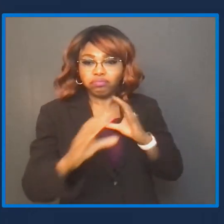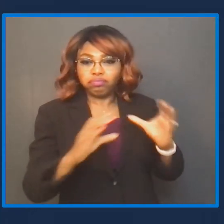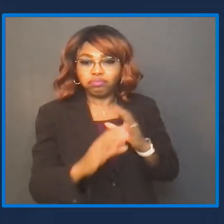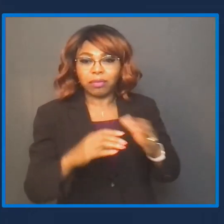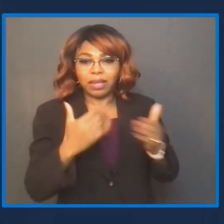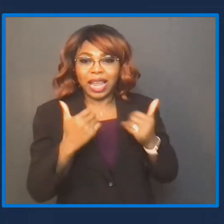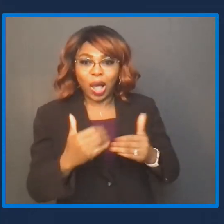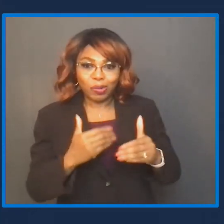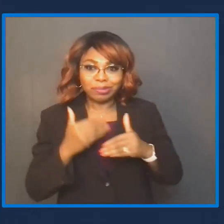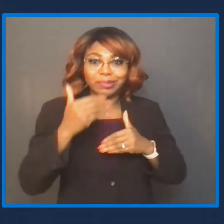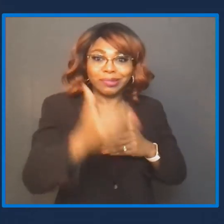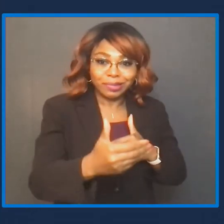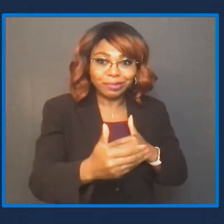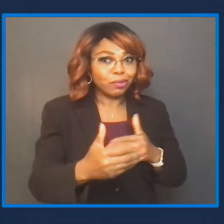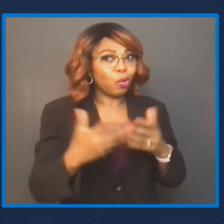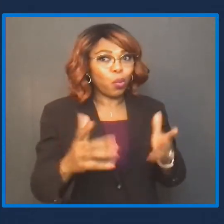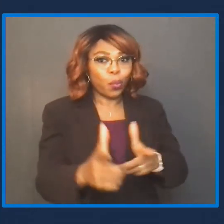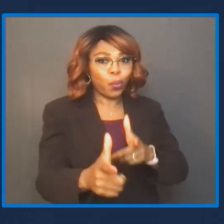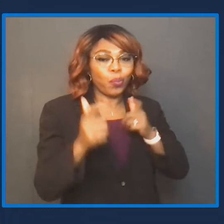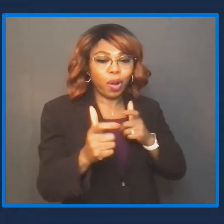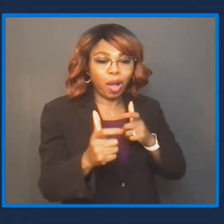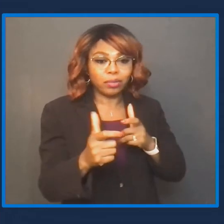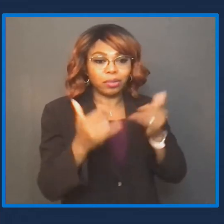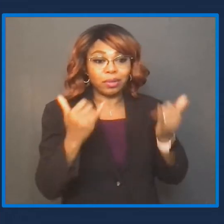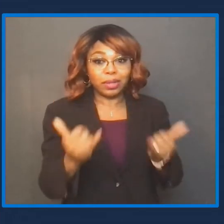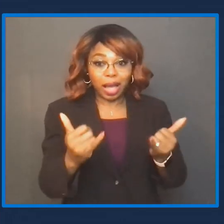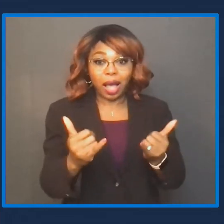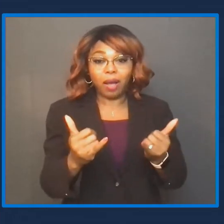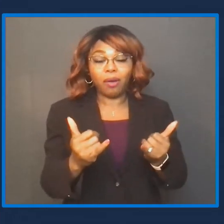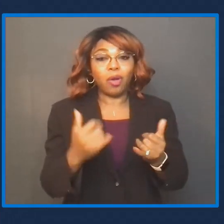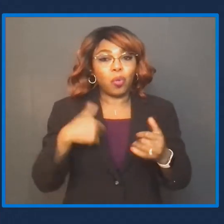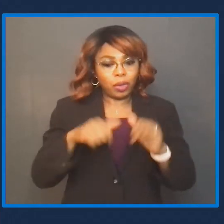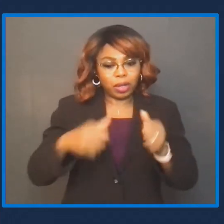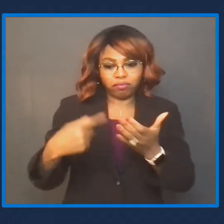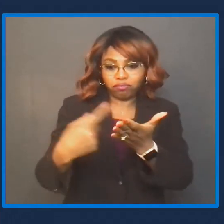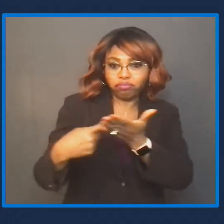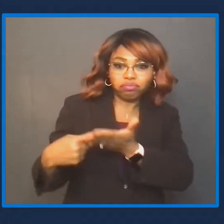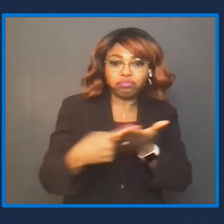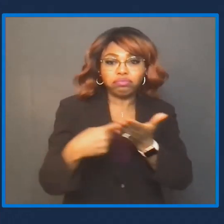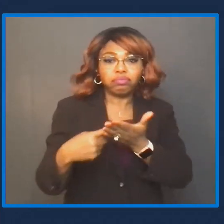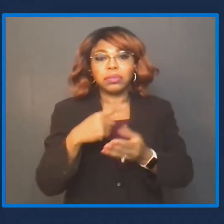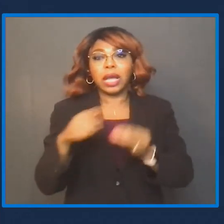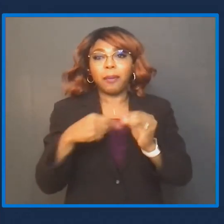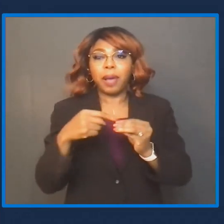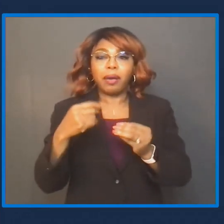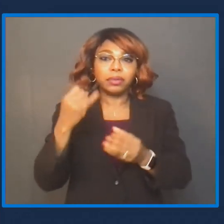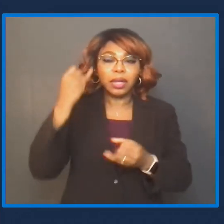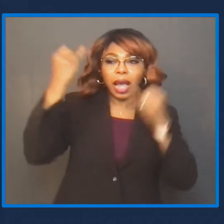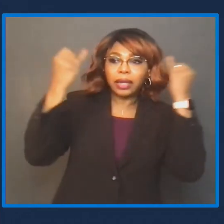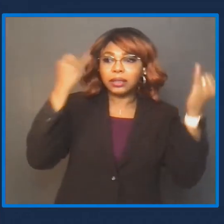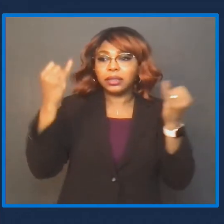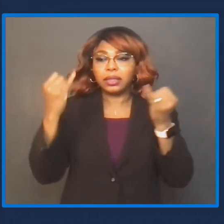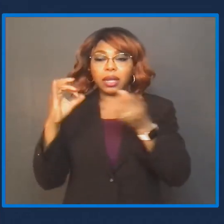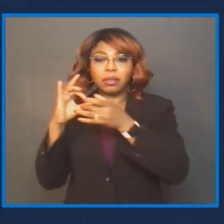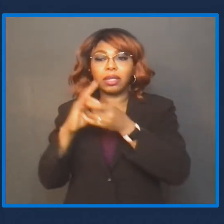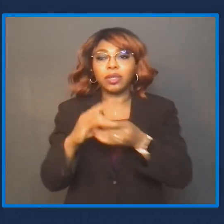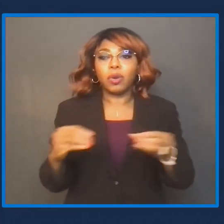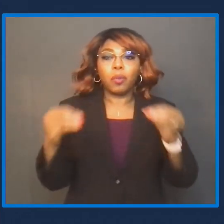considerably into an area where we can talk about the idea of more accessible platforms, more accessible events,